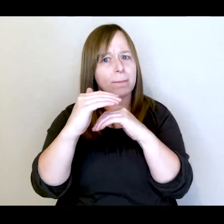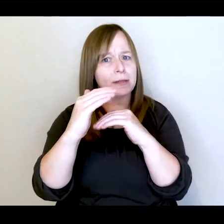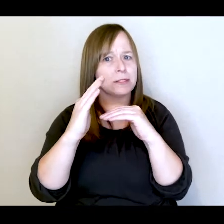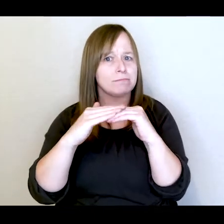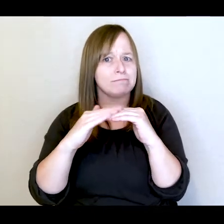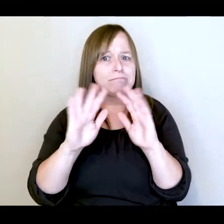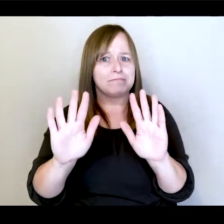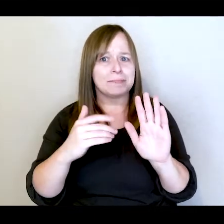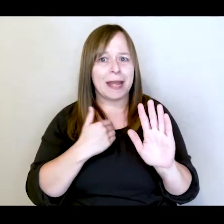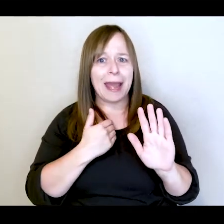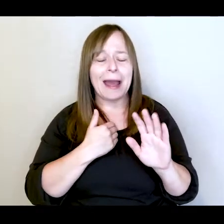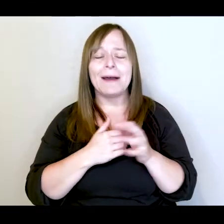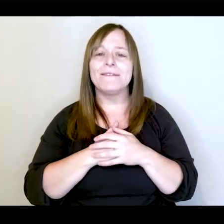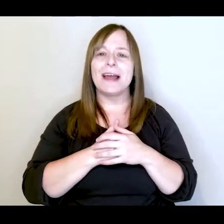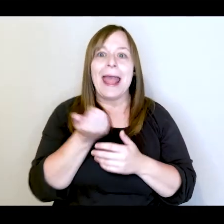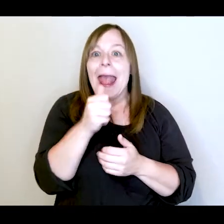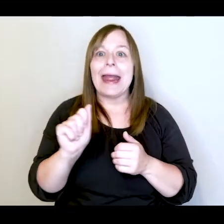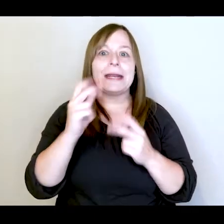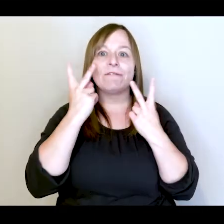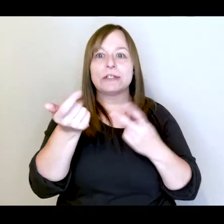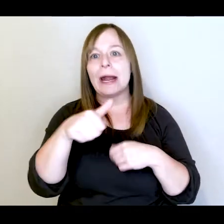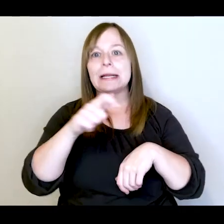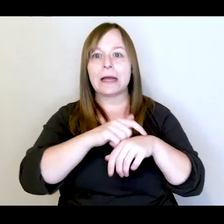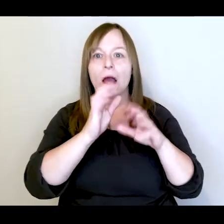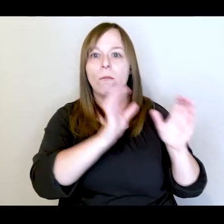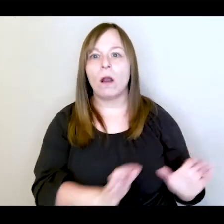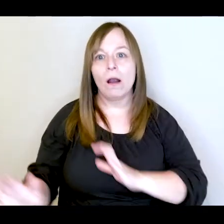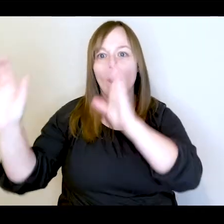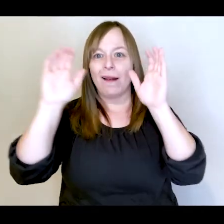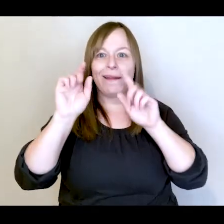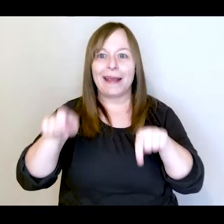some limits here. So it's not, you know, any visitor anytime you want.